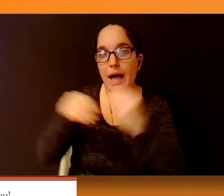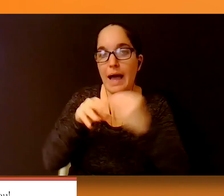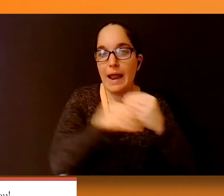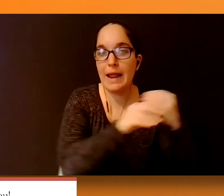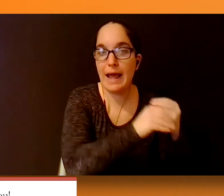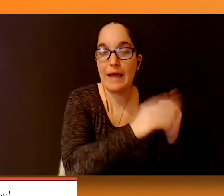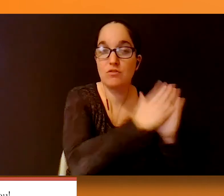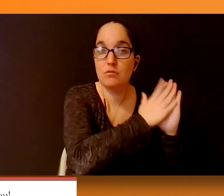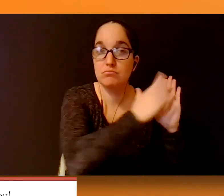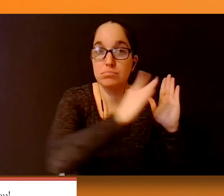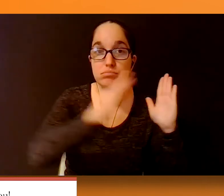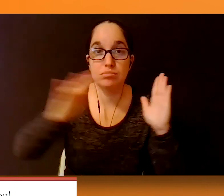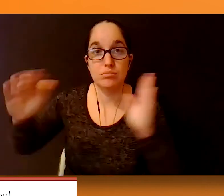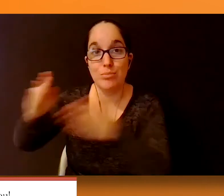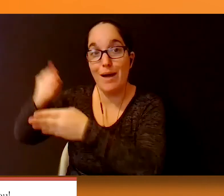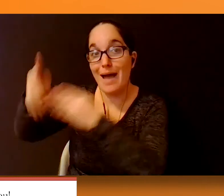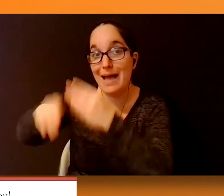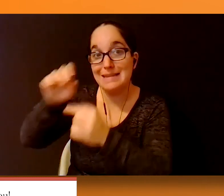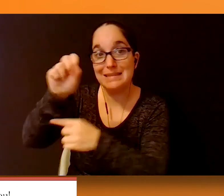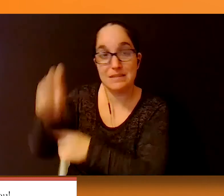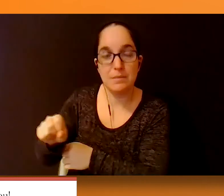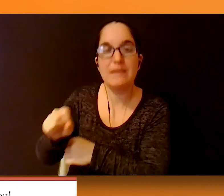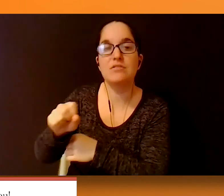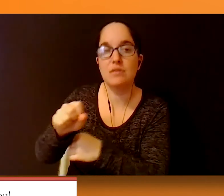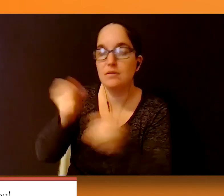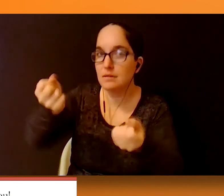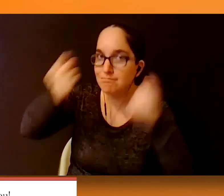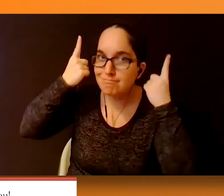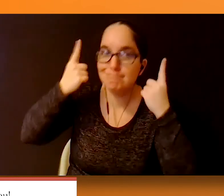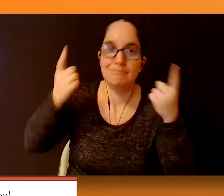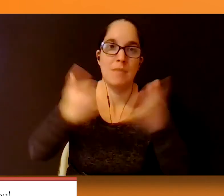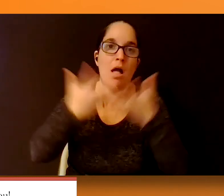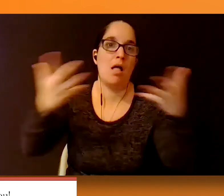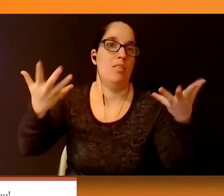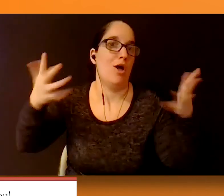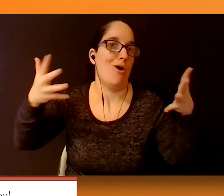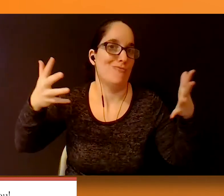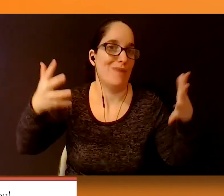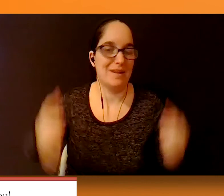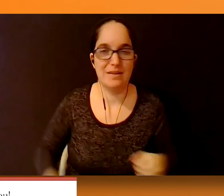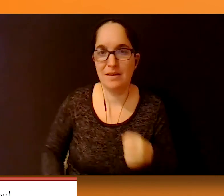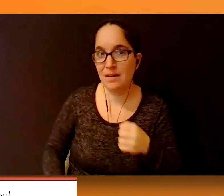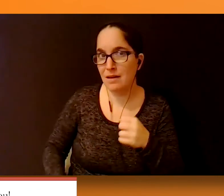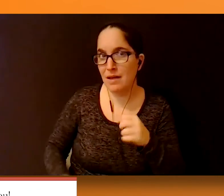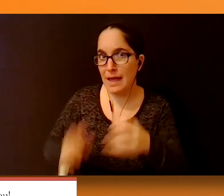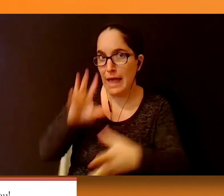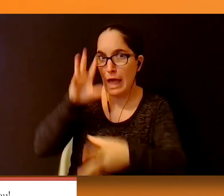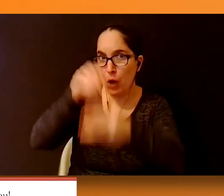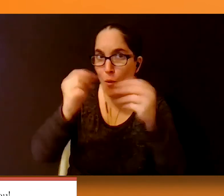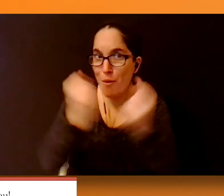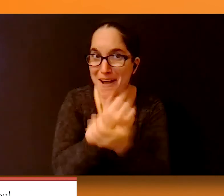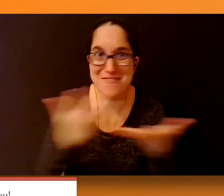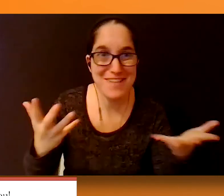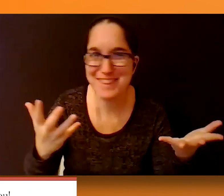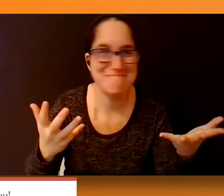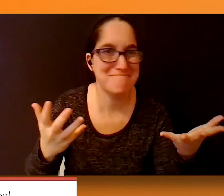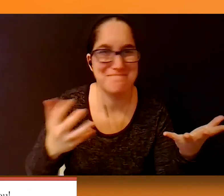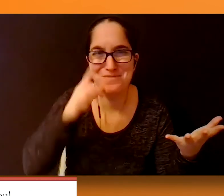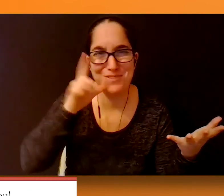And you can use different approaches to how you teach it or how you teach these things. And I'm not saying incorporate all of these strategies. Pick one and maybe